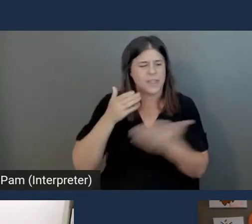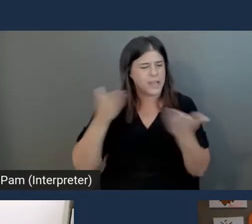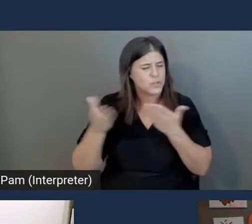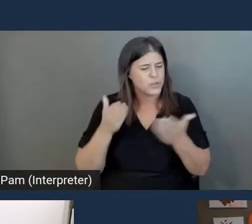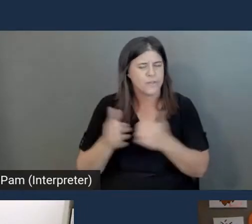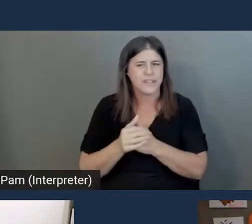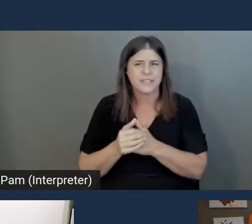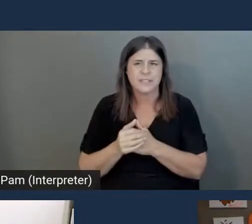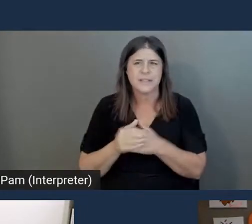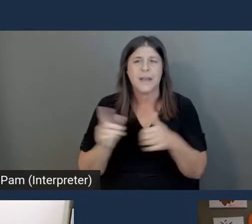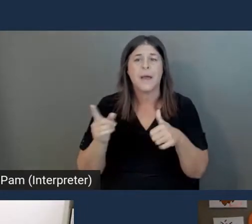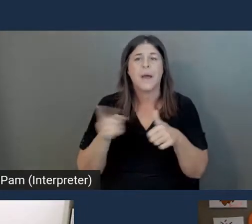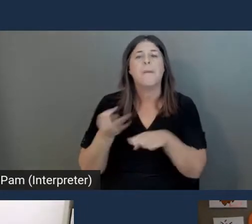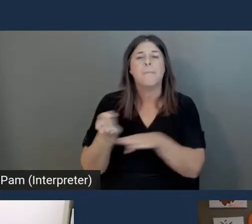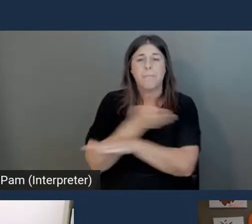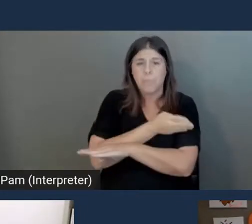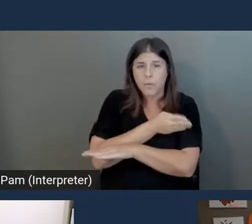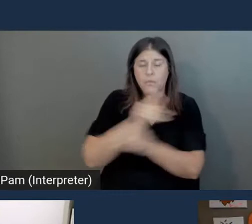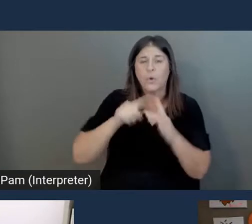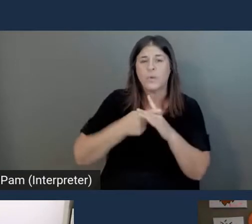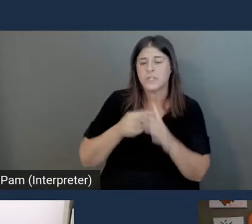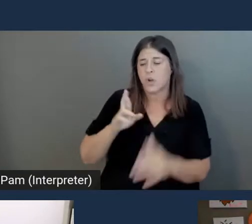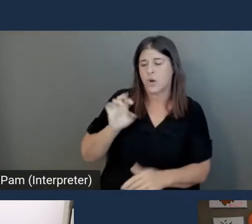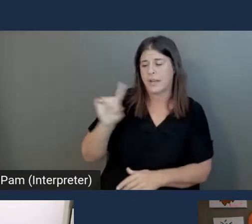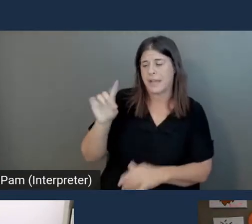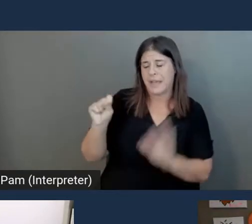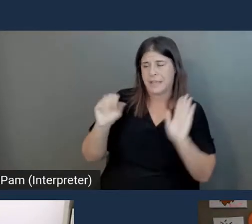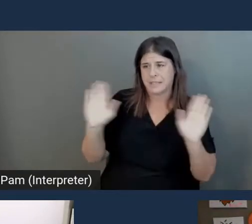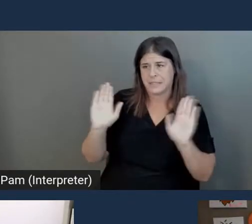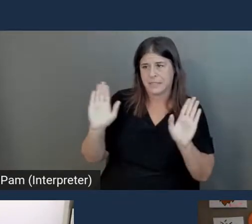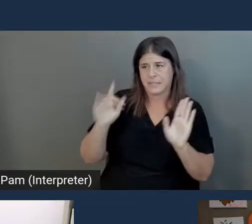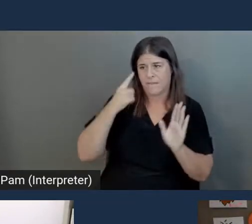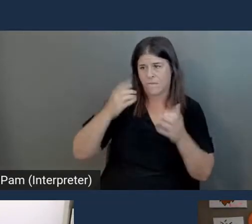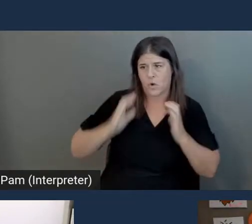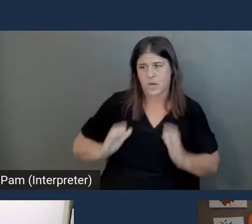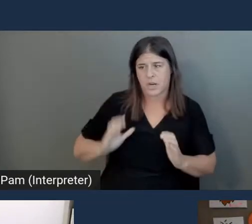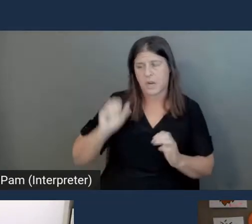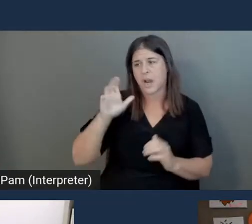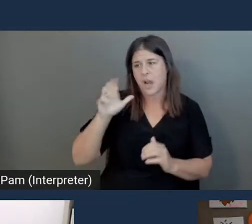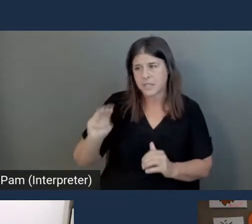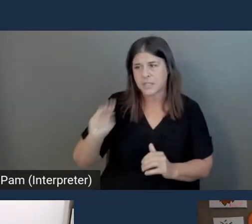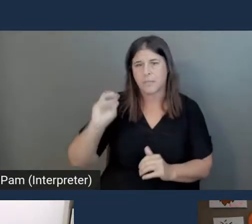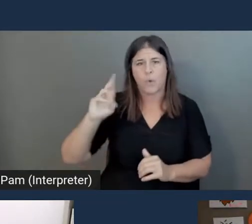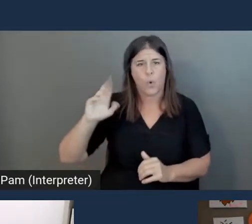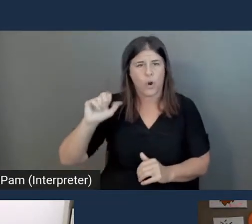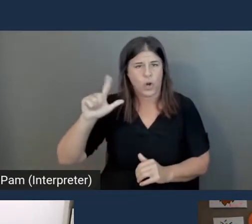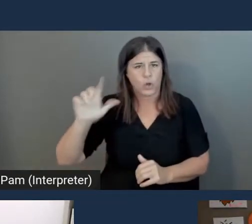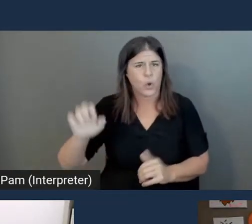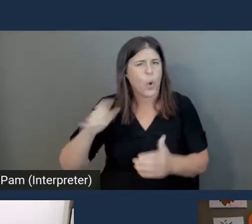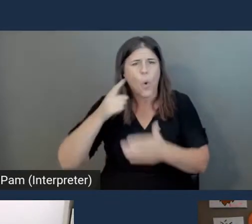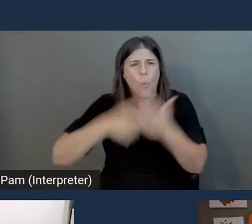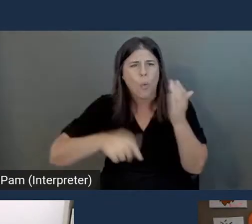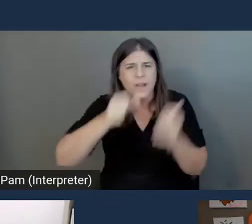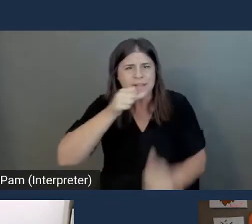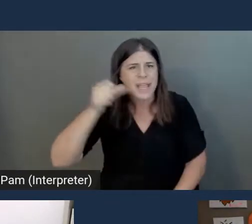First, before we get into RDS for custom, Oleg. What is Amazon RDS for the people in the audience